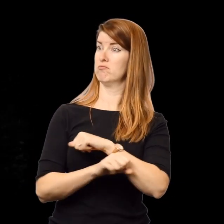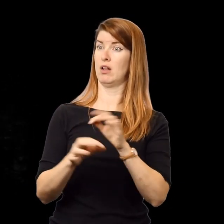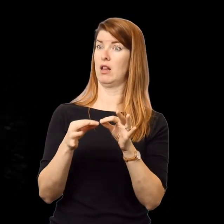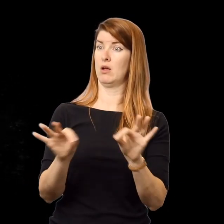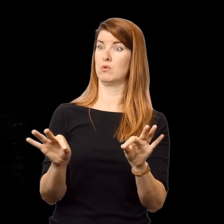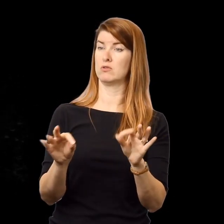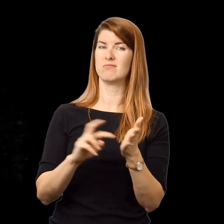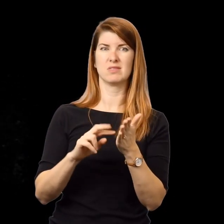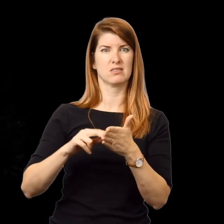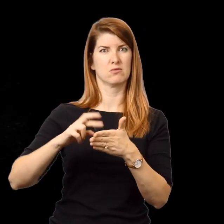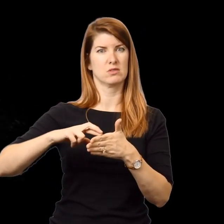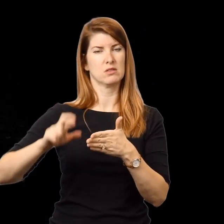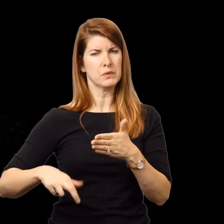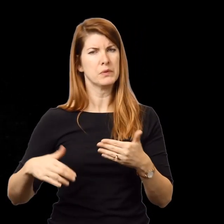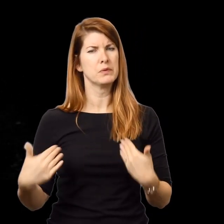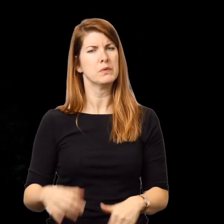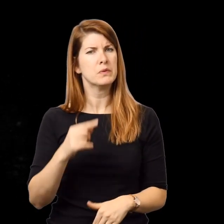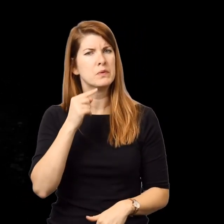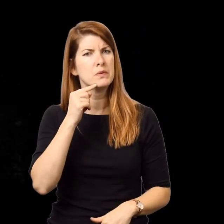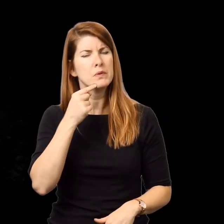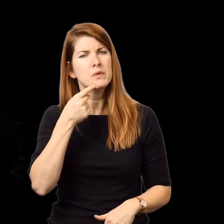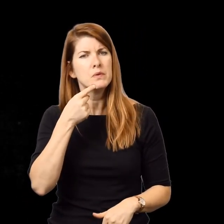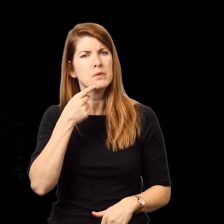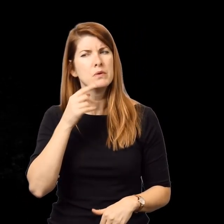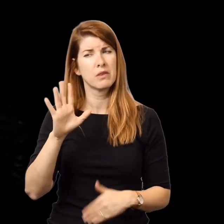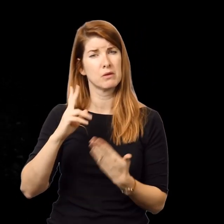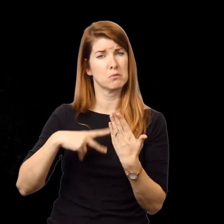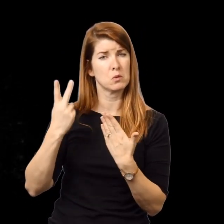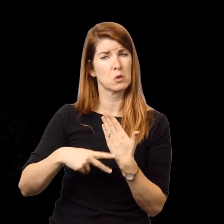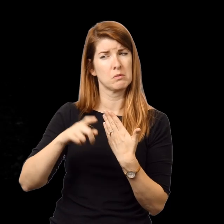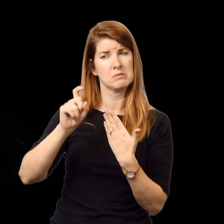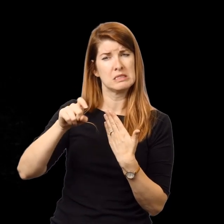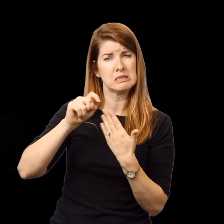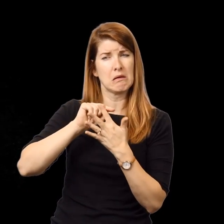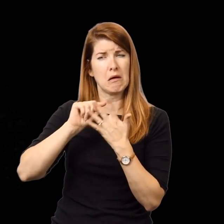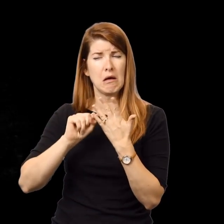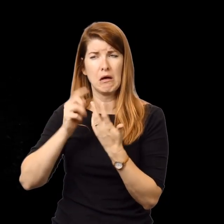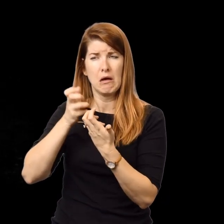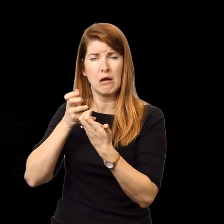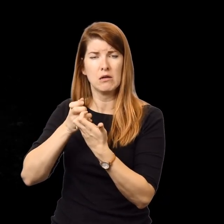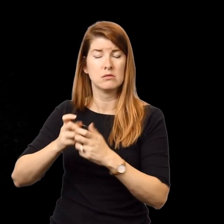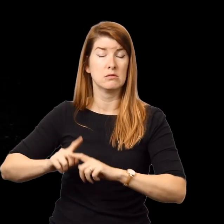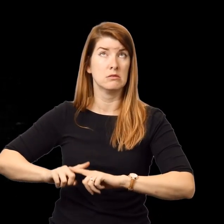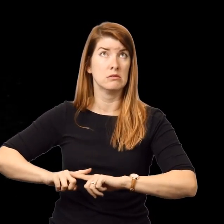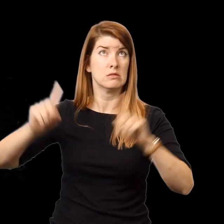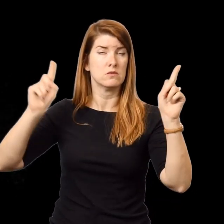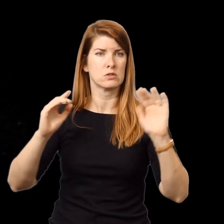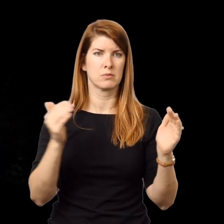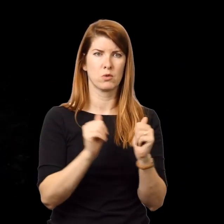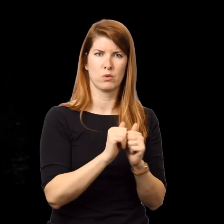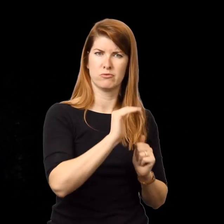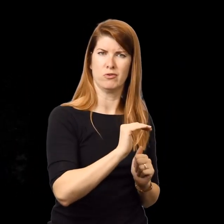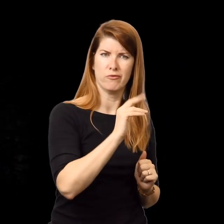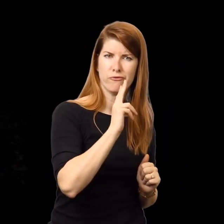then the consequences are going to be much more severe, and the programming is going to be completely different for that child than this child.